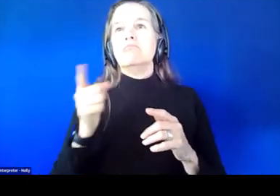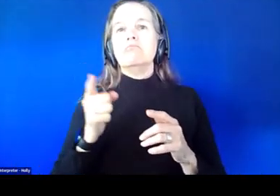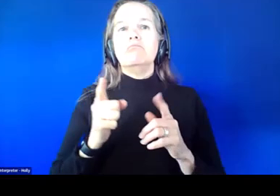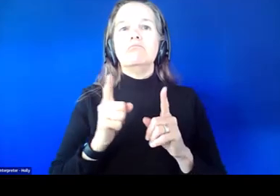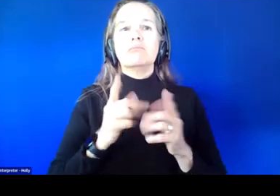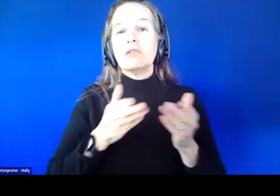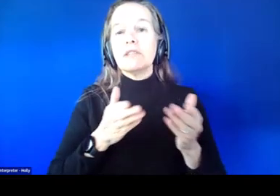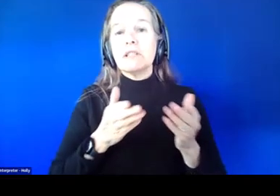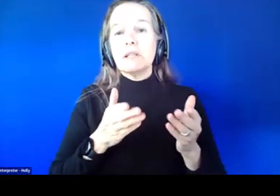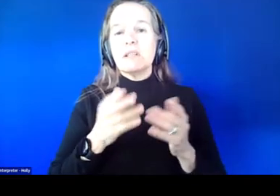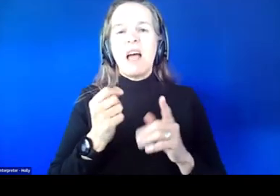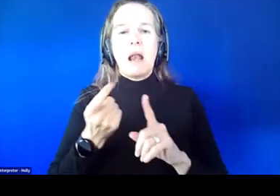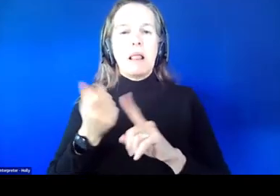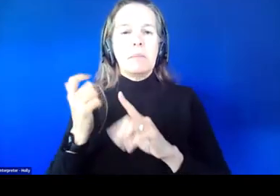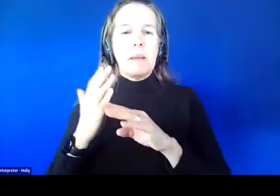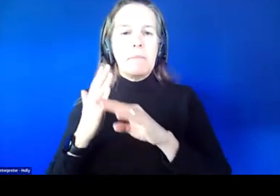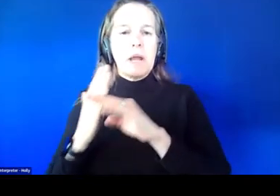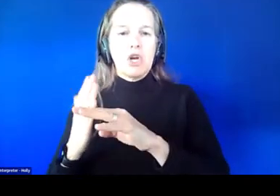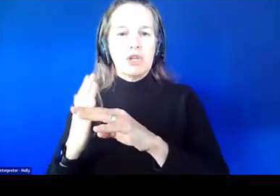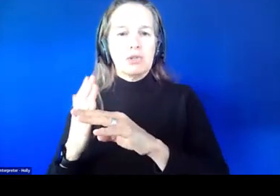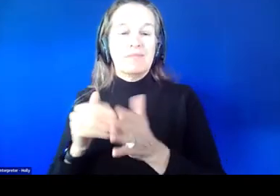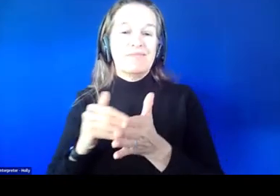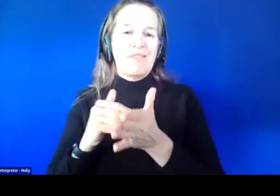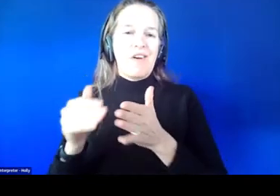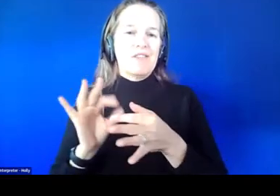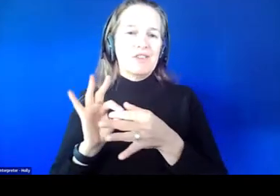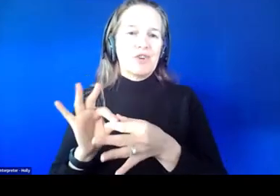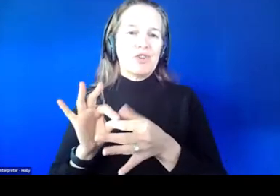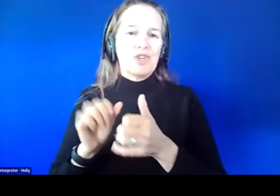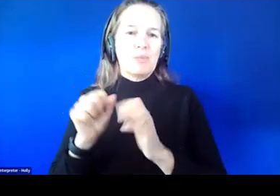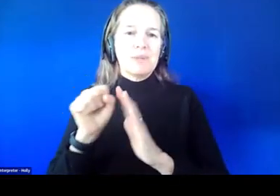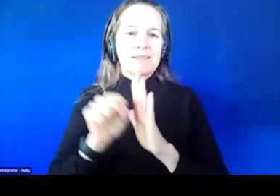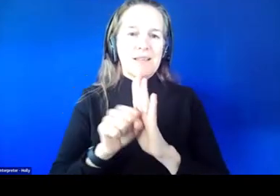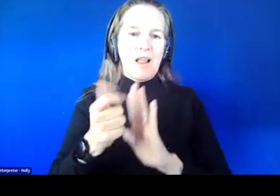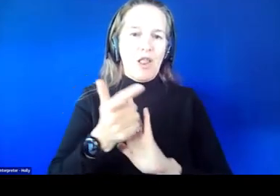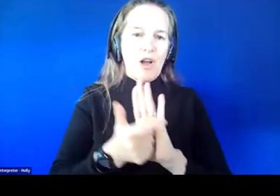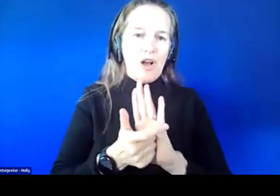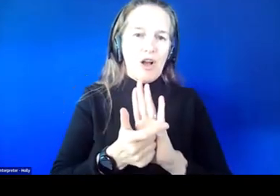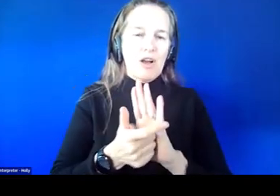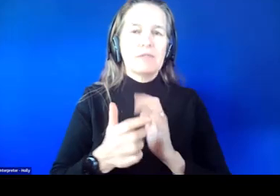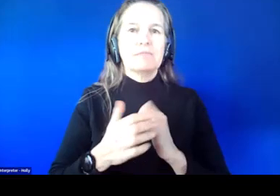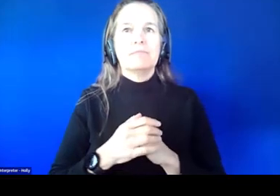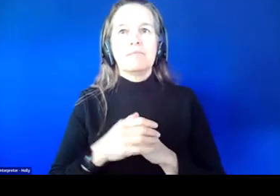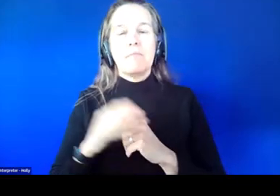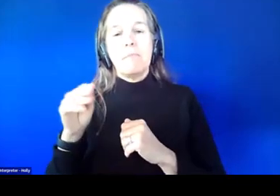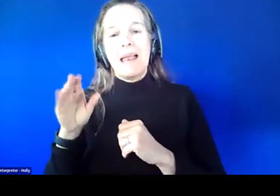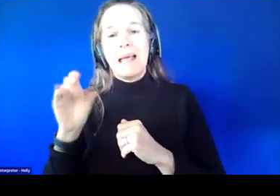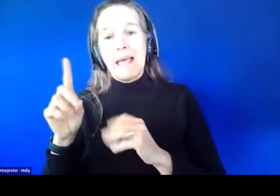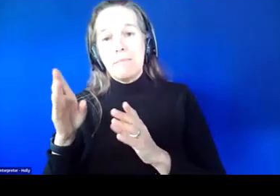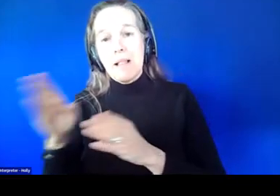elimination of barriers often associated with state law, Medicaid plans, and state budgets that have made